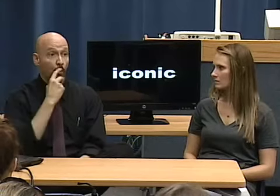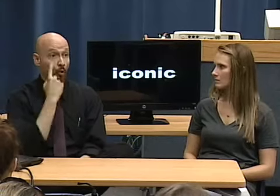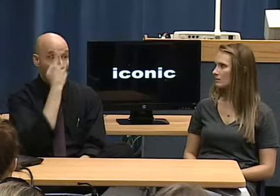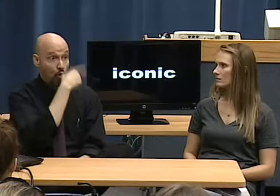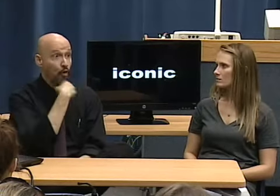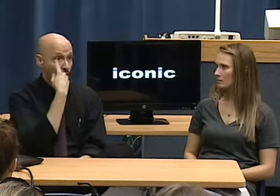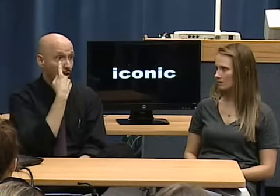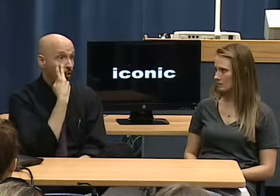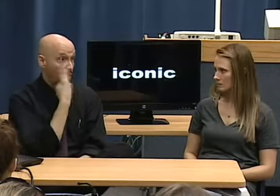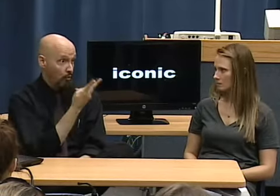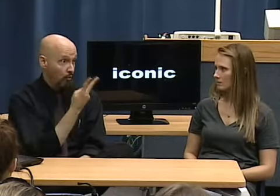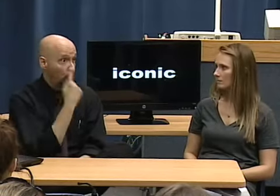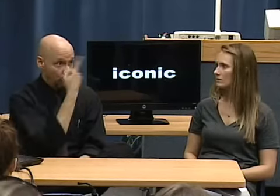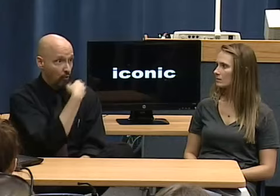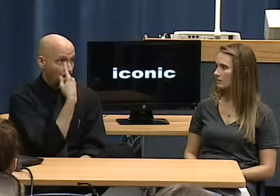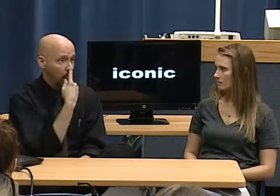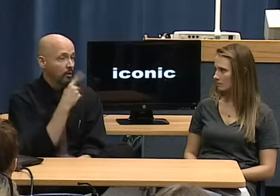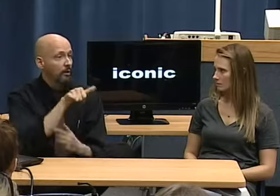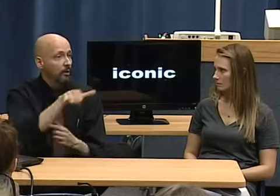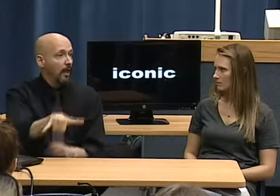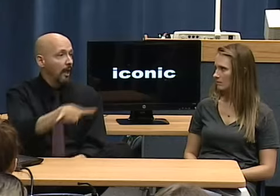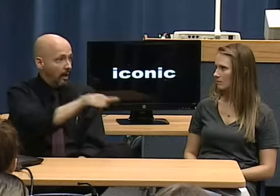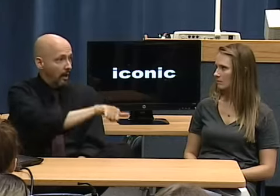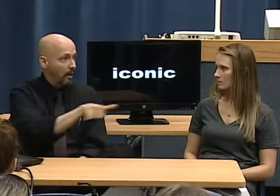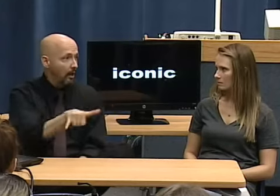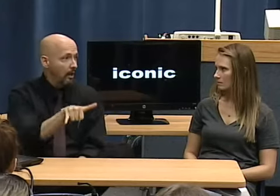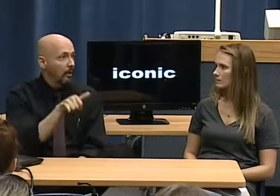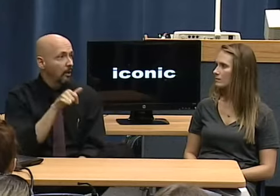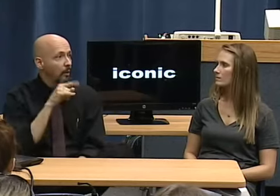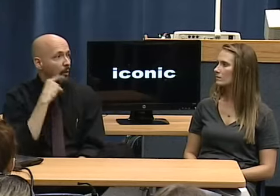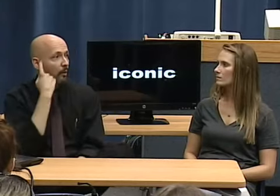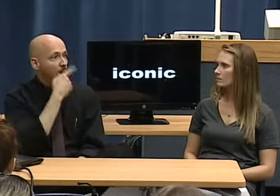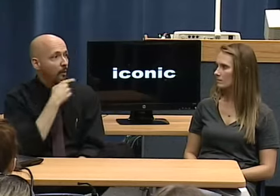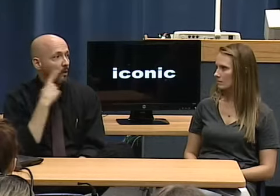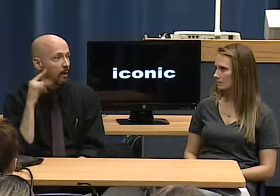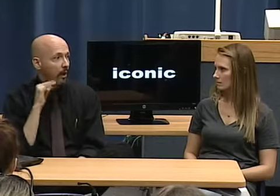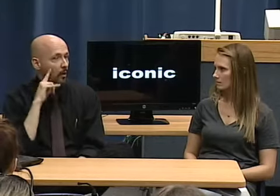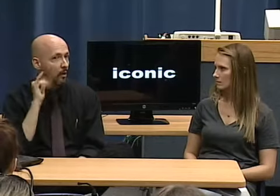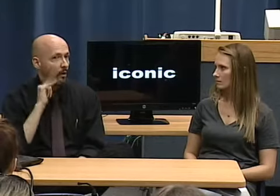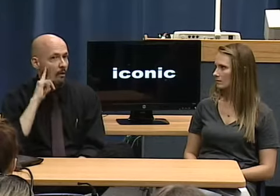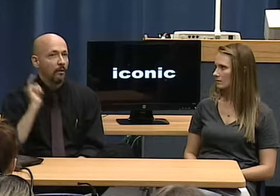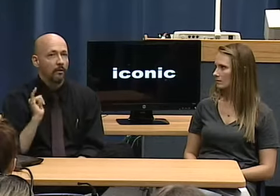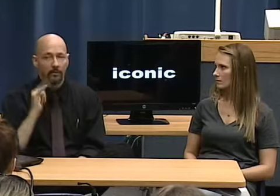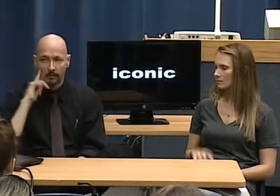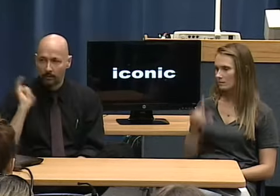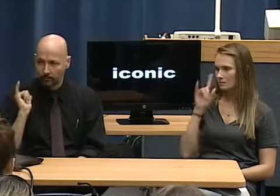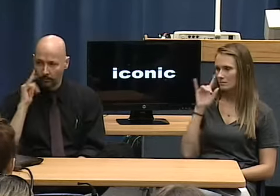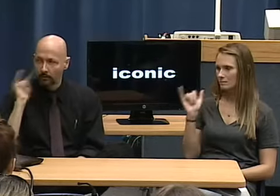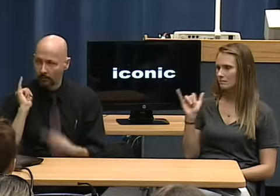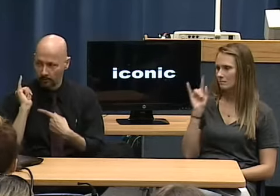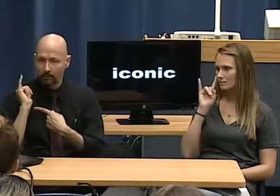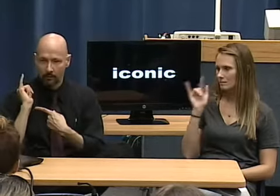Look... Same. Abbreviated to "look like." Look like.